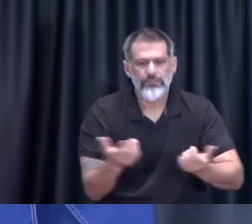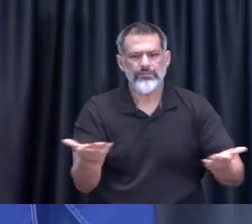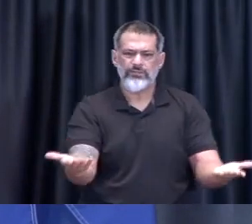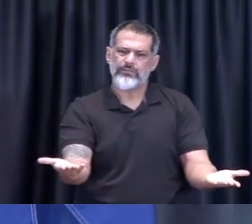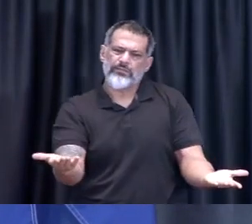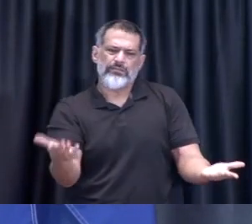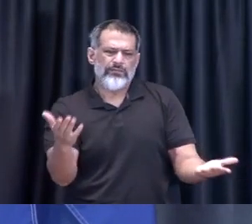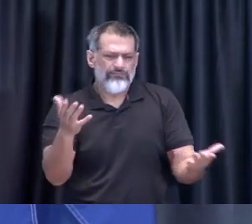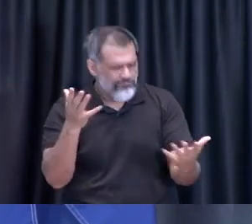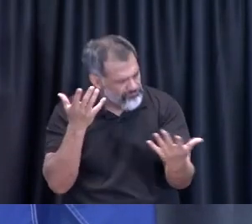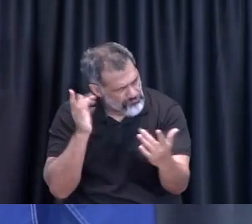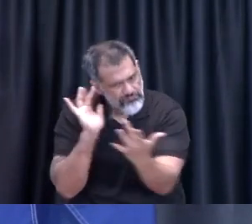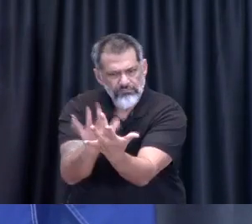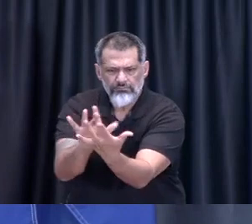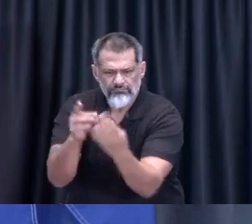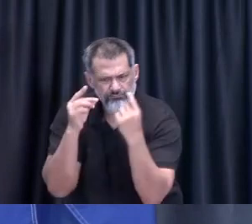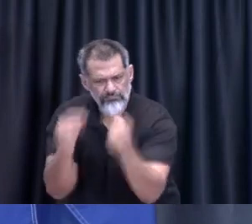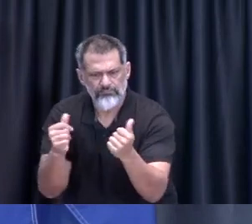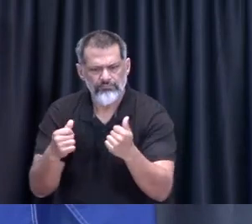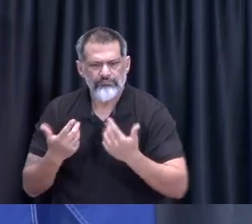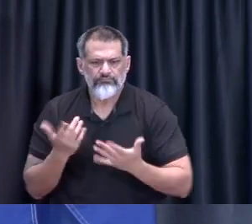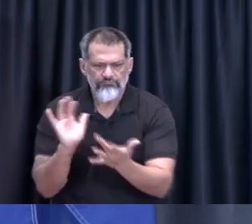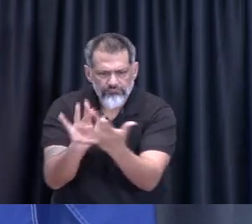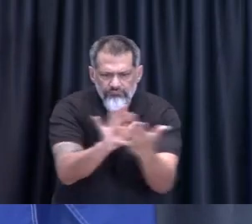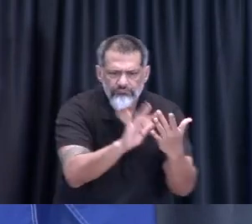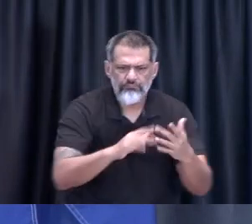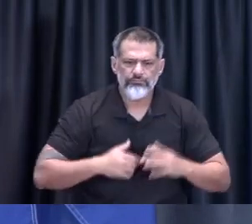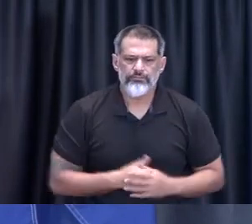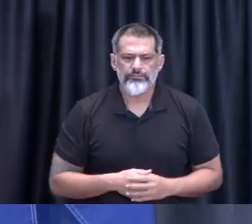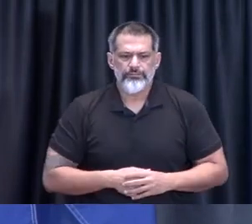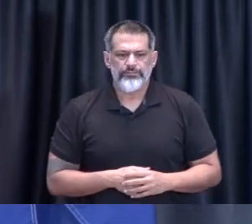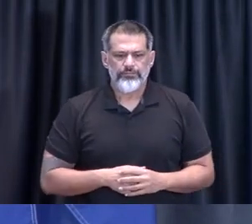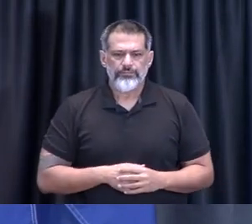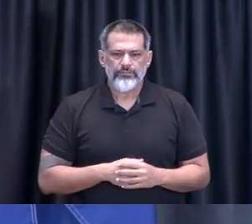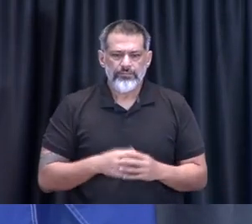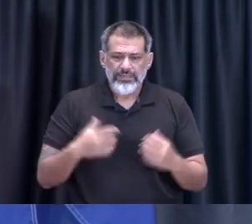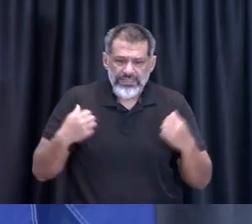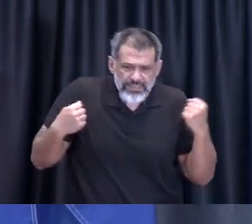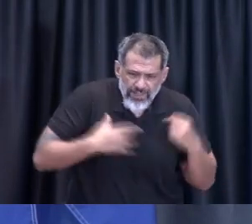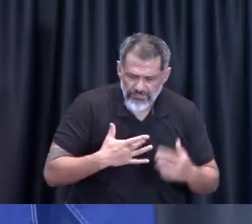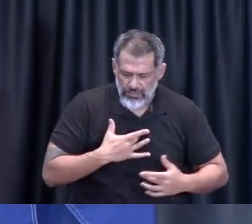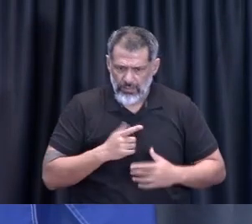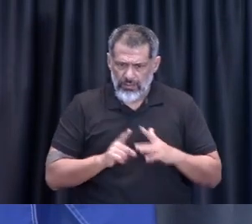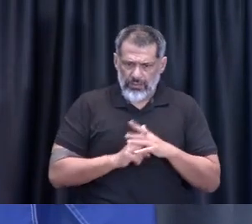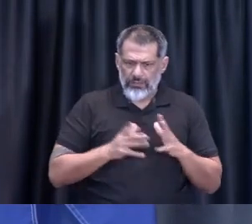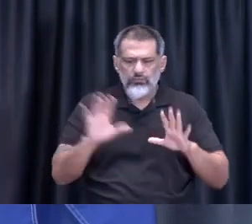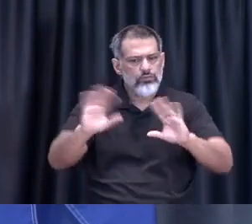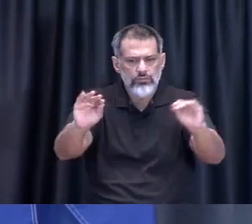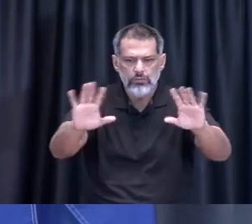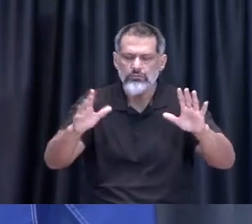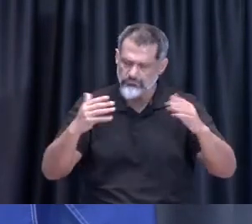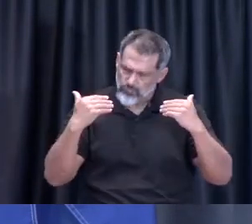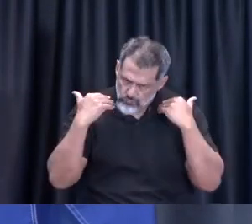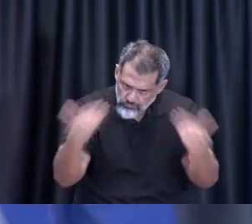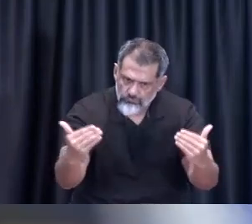and resilience, seek out that help without fear or hesitation. Thank you.